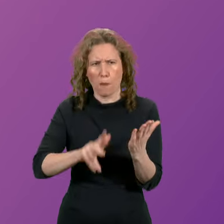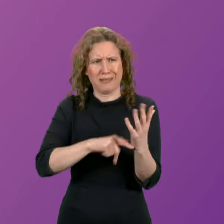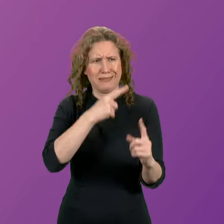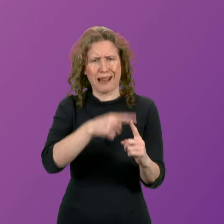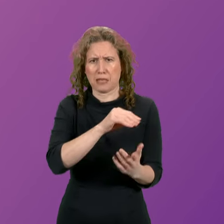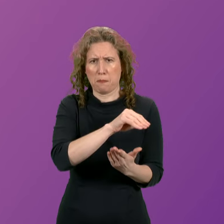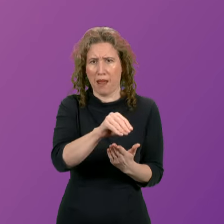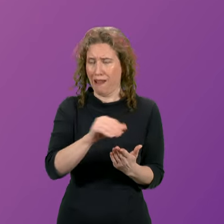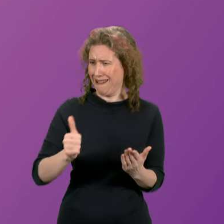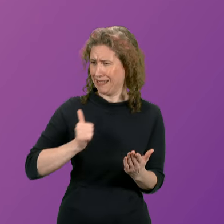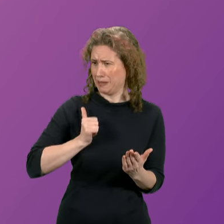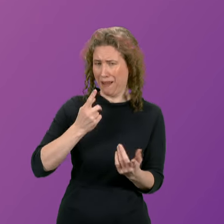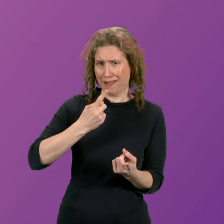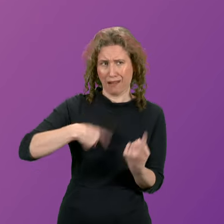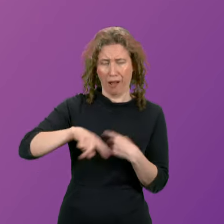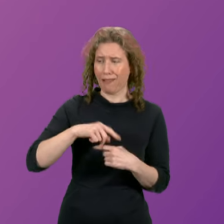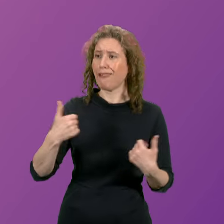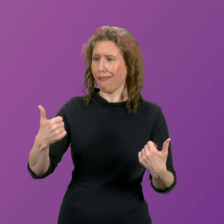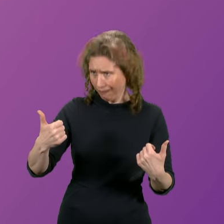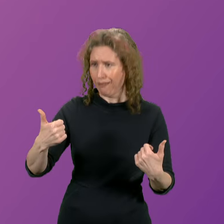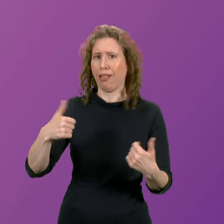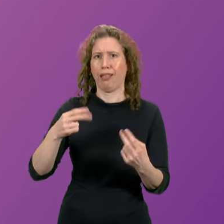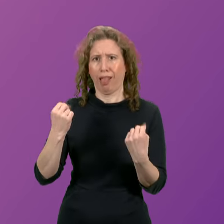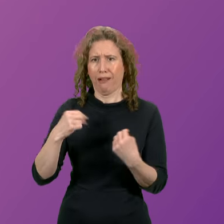He expected the taxpayer to pick up his—